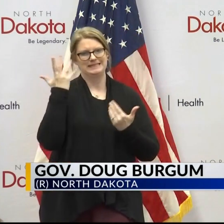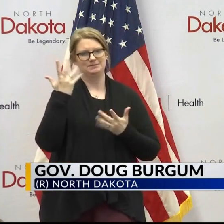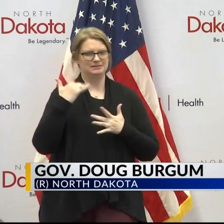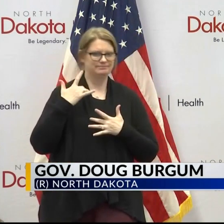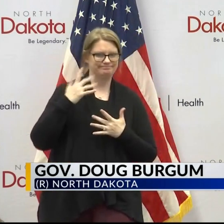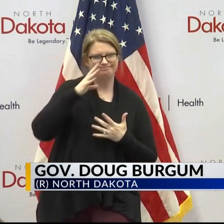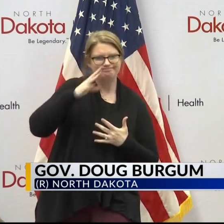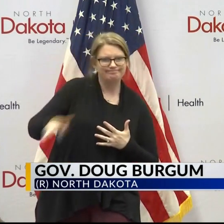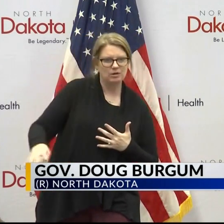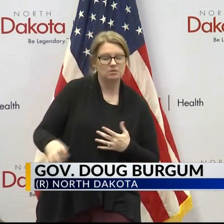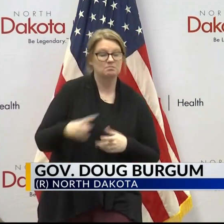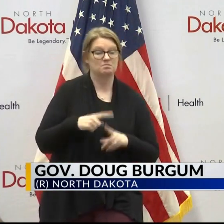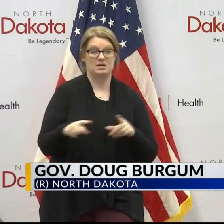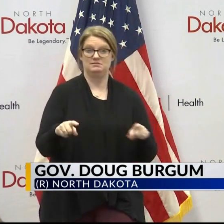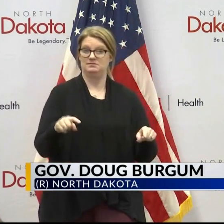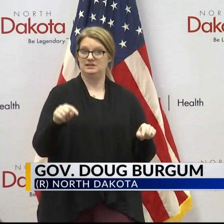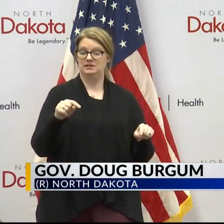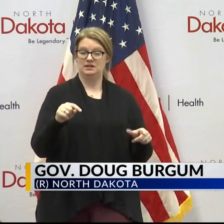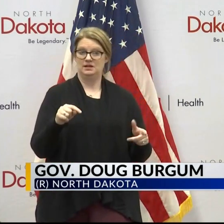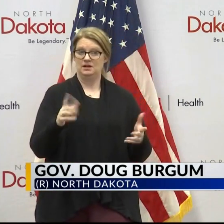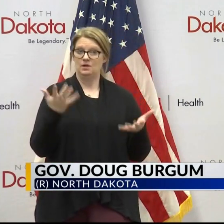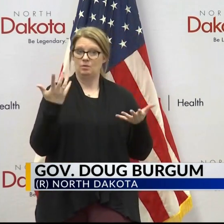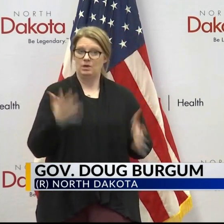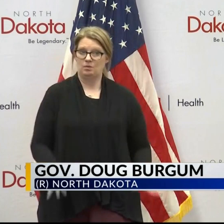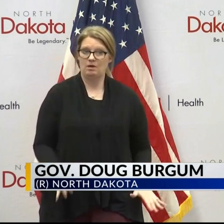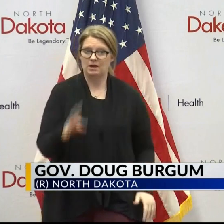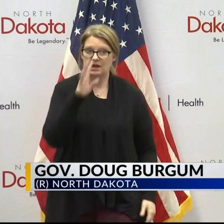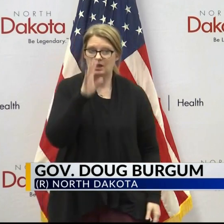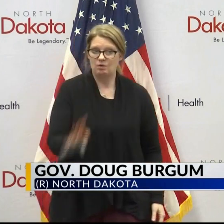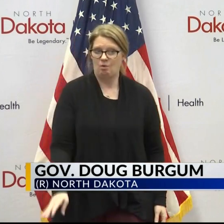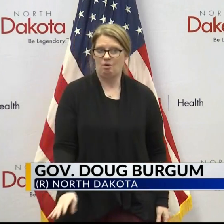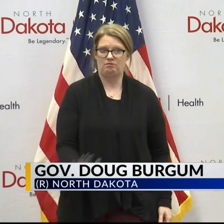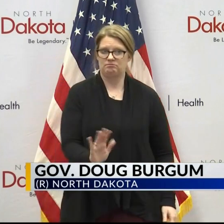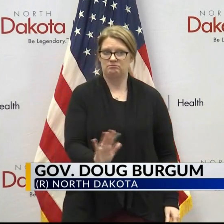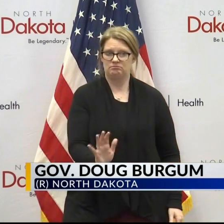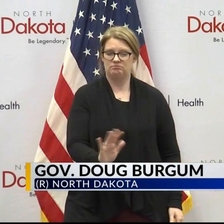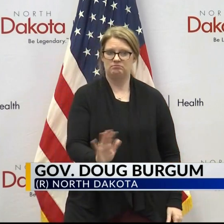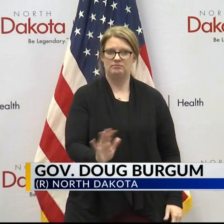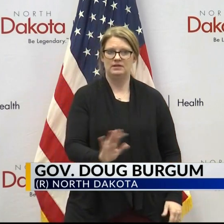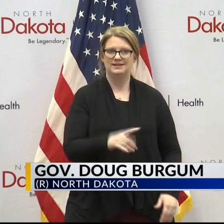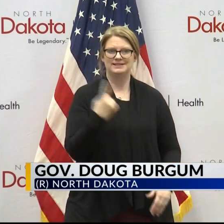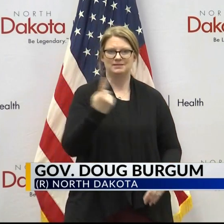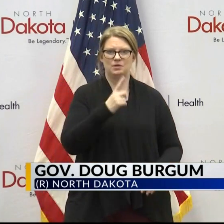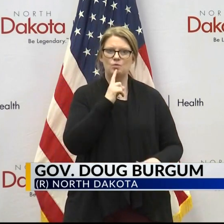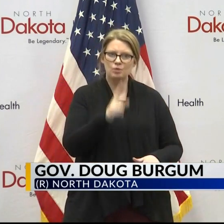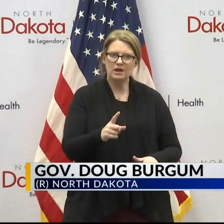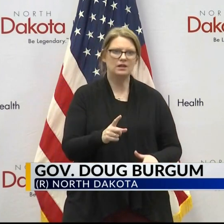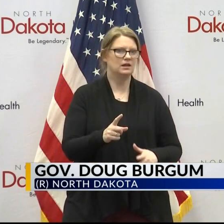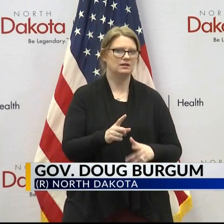ABOUT HIS ELECTIONS. TH THE CORONAVIRUS DOMINATING THE NEWS IN OUR DAILY LIVES, OTHER TOPICS FALL BY THE WAYSIDE.